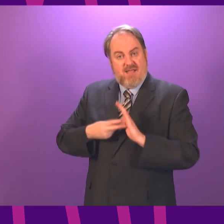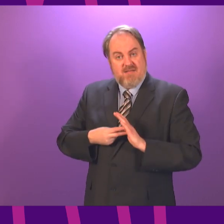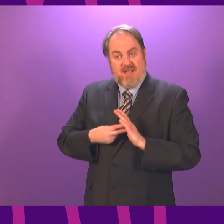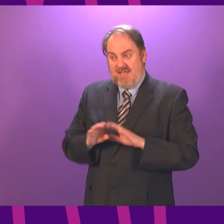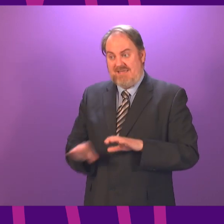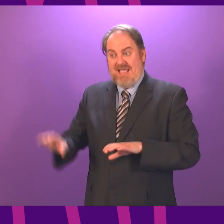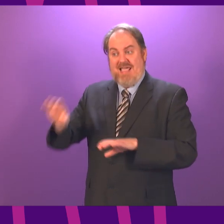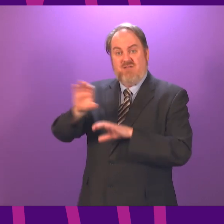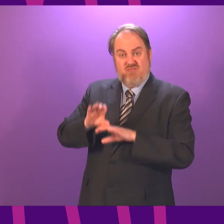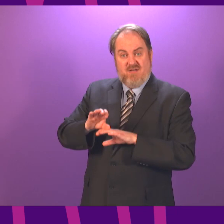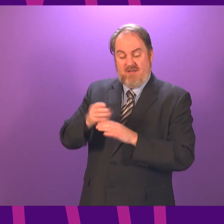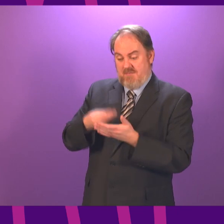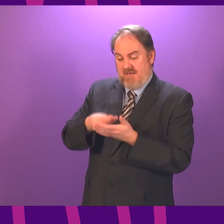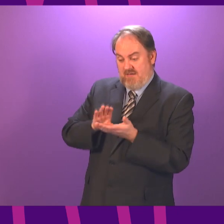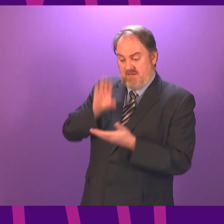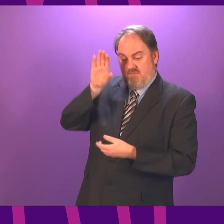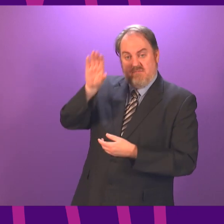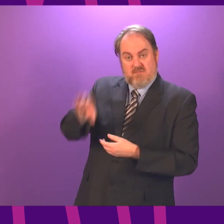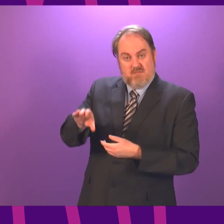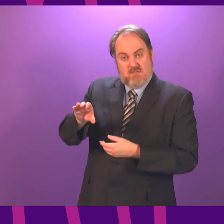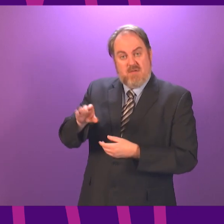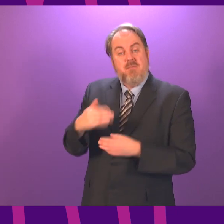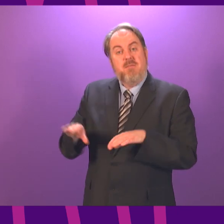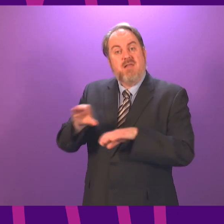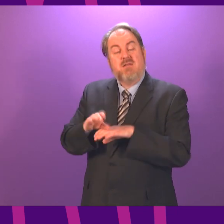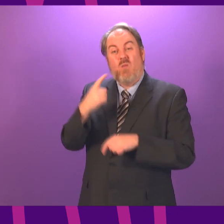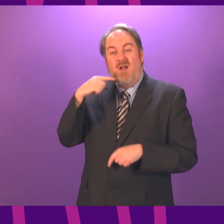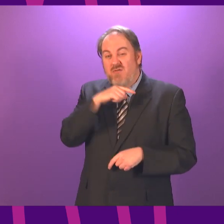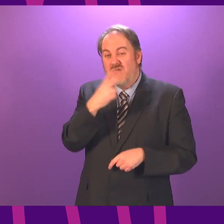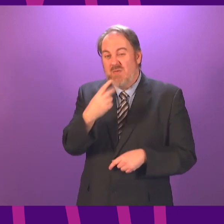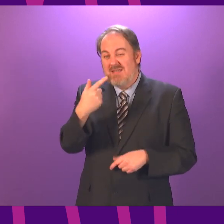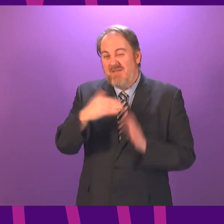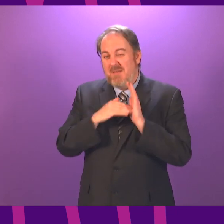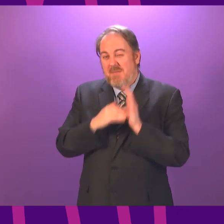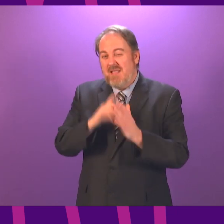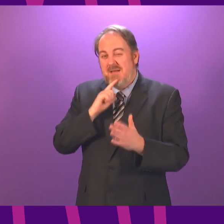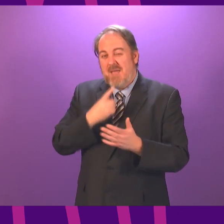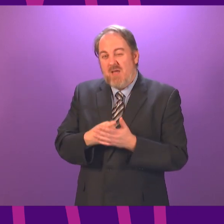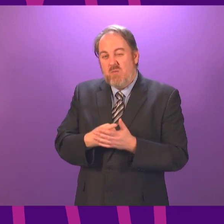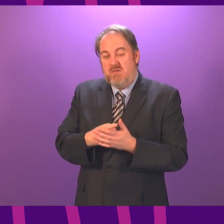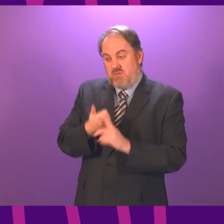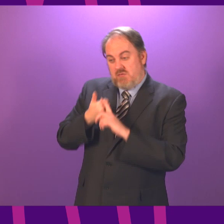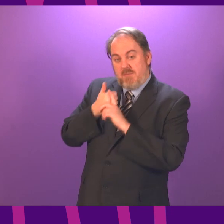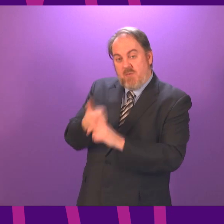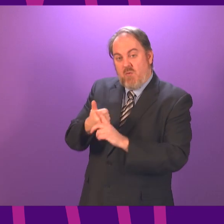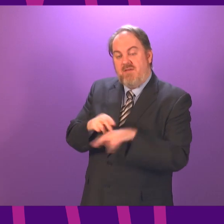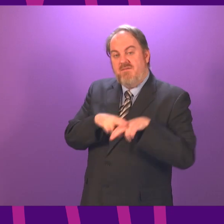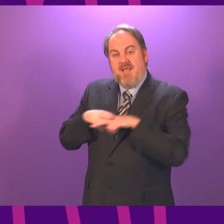to existing investment such as the £127 million in pupil equity funding to support those from disadvantaged backgrounds.